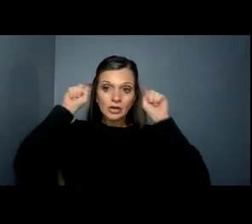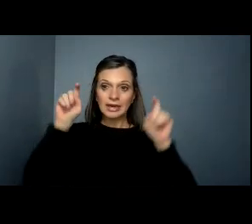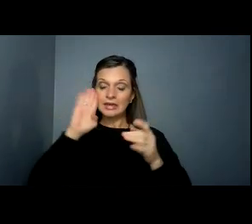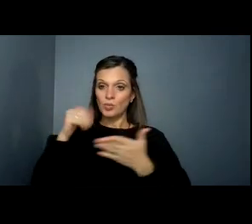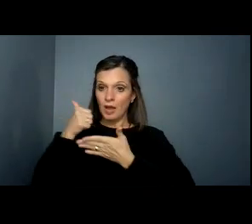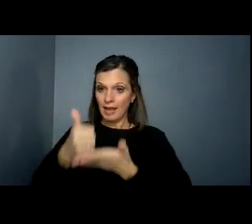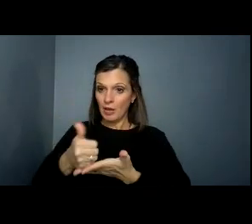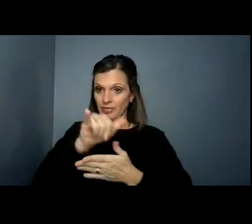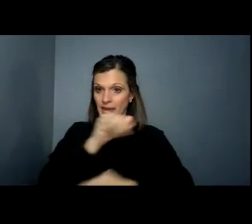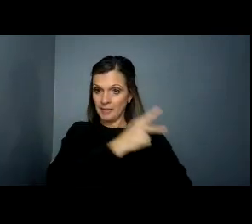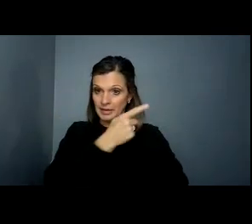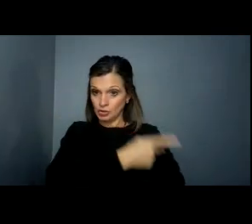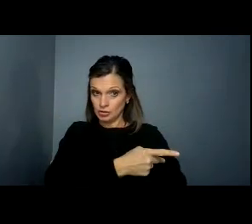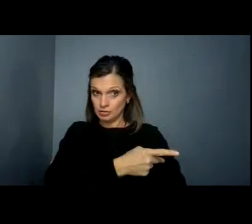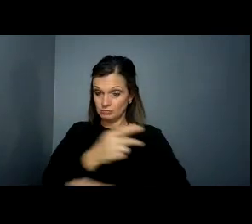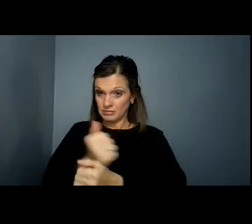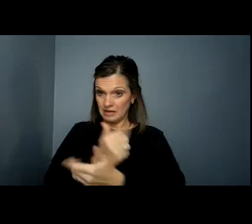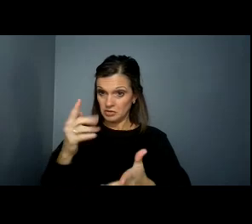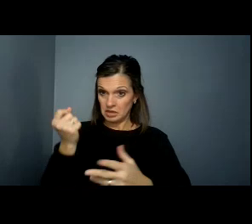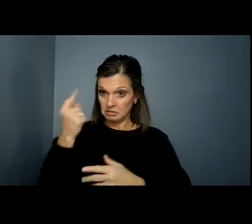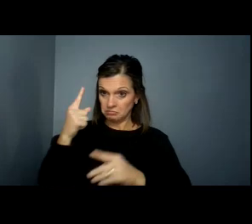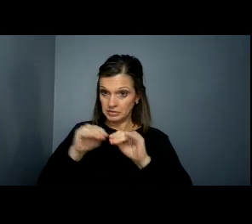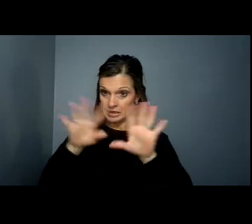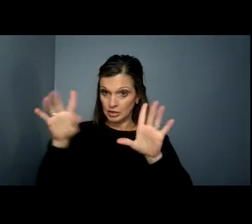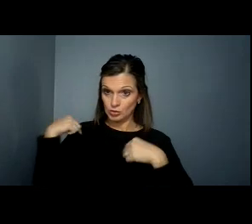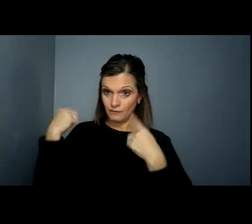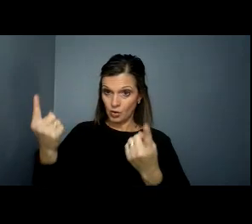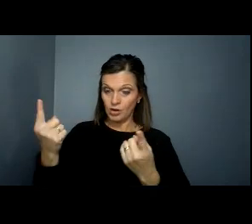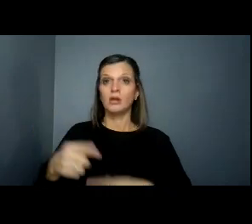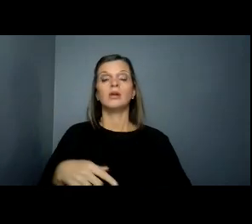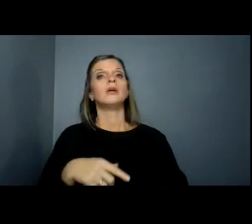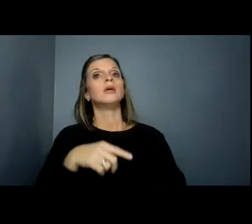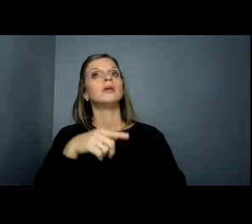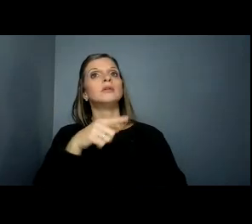Right. So this one is in a high frequency sensory neural so. Alright. That's right.